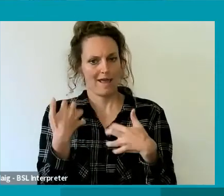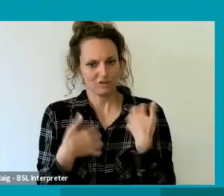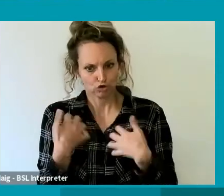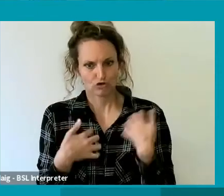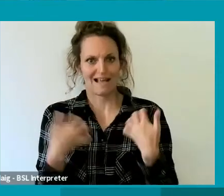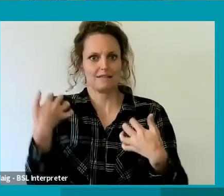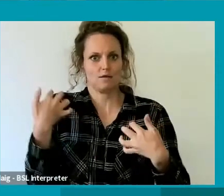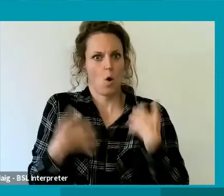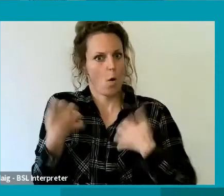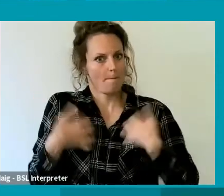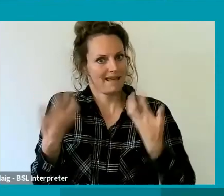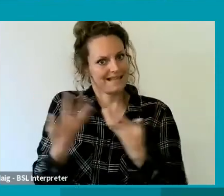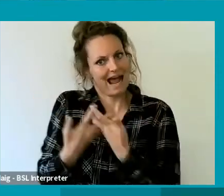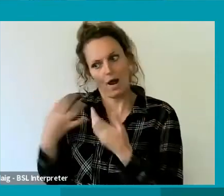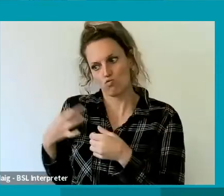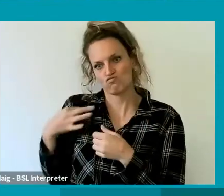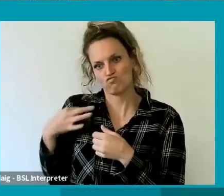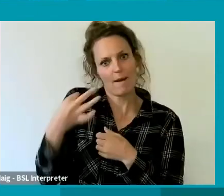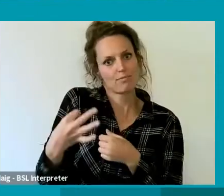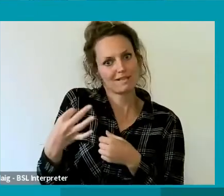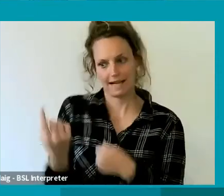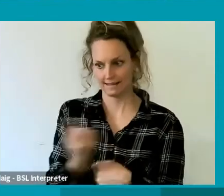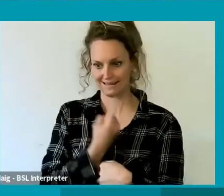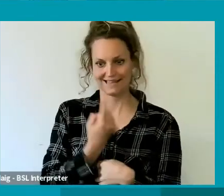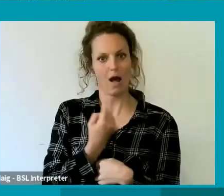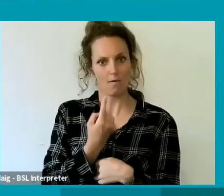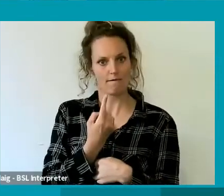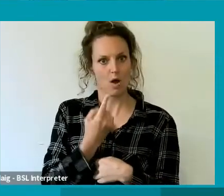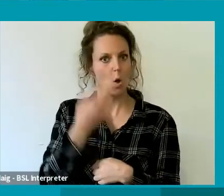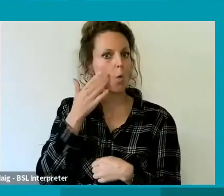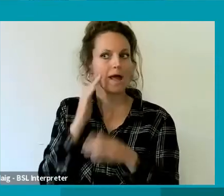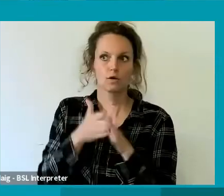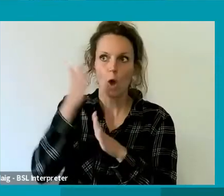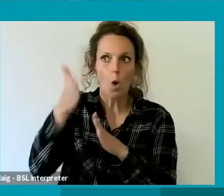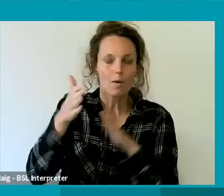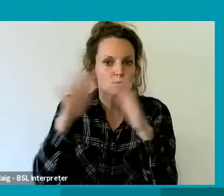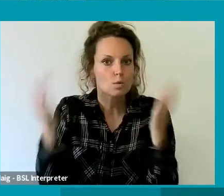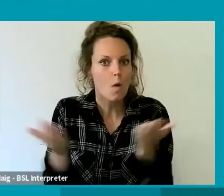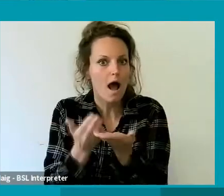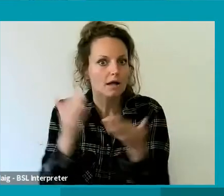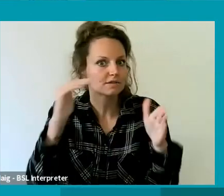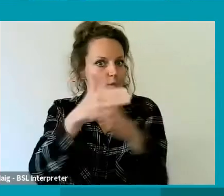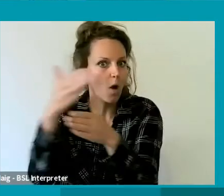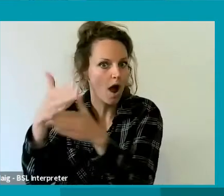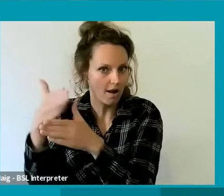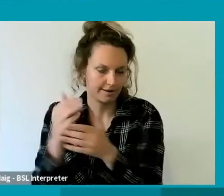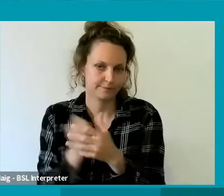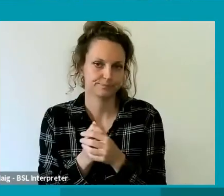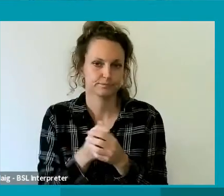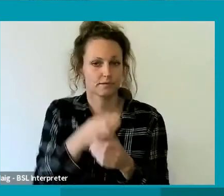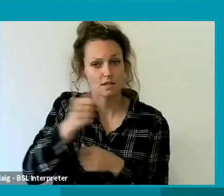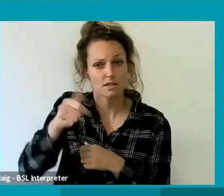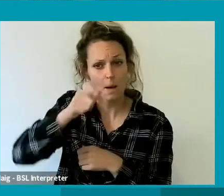present yourself in the world of work. So it's both of those areas because some people see a personal brand as